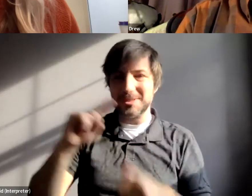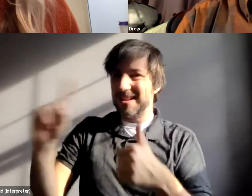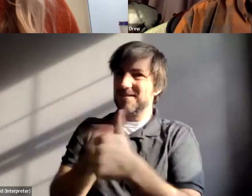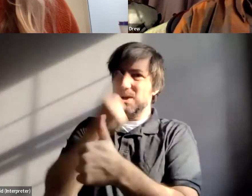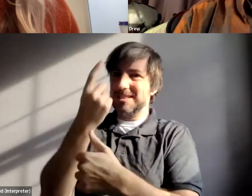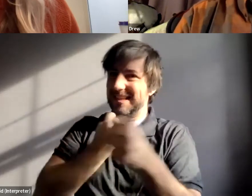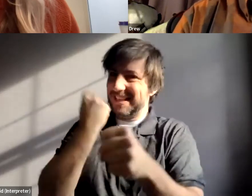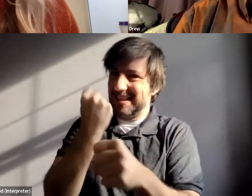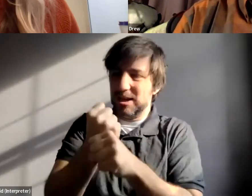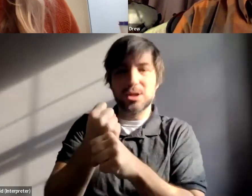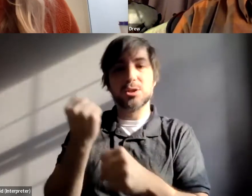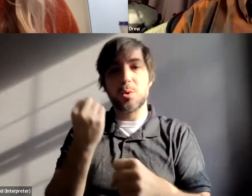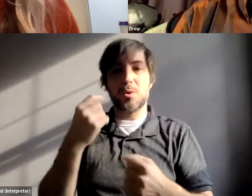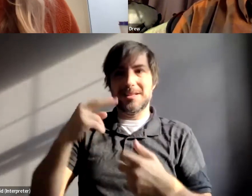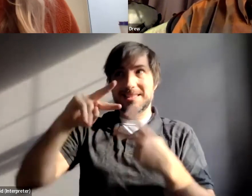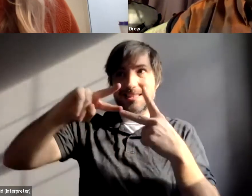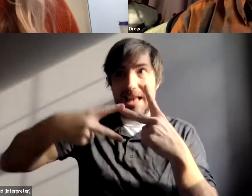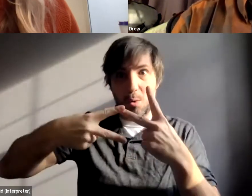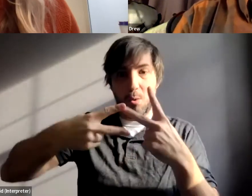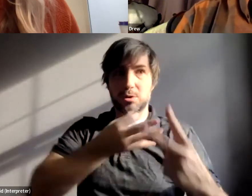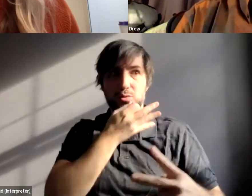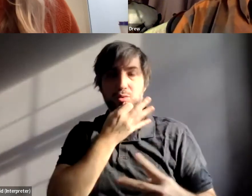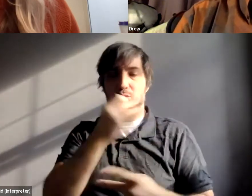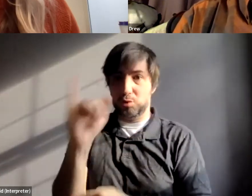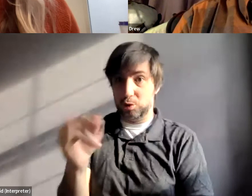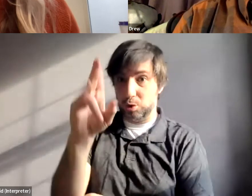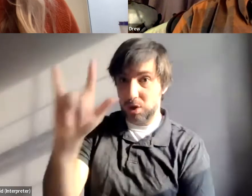this July. Our